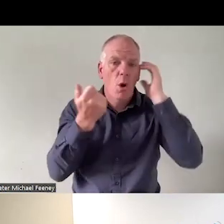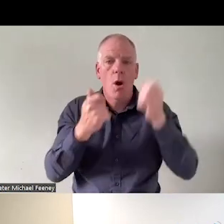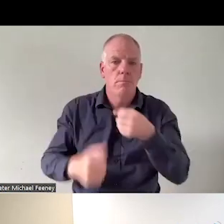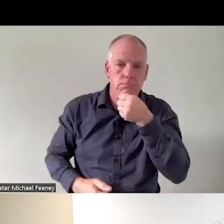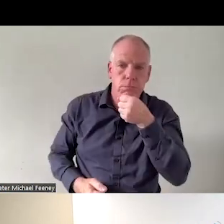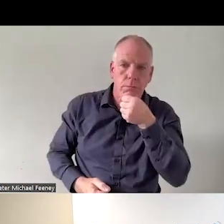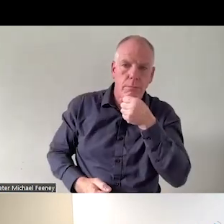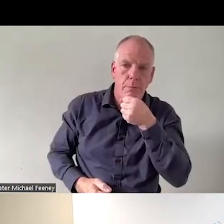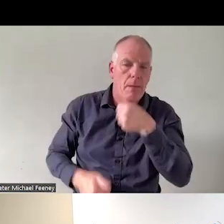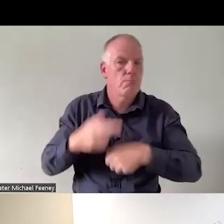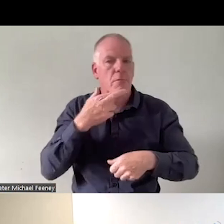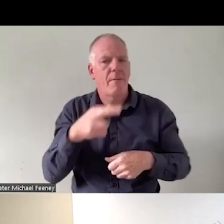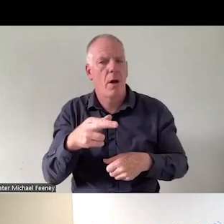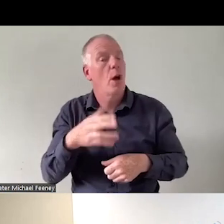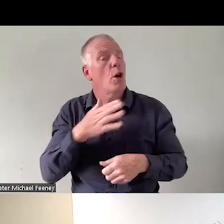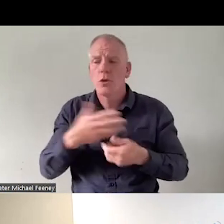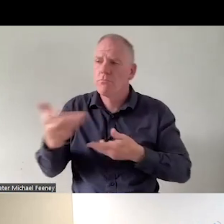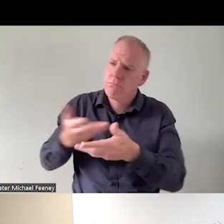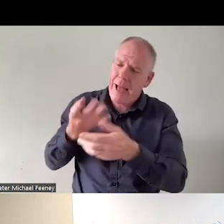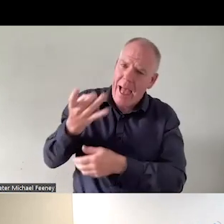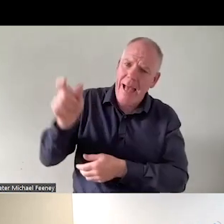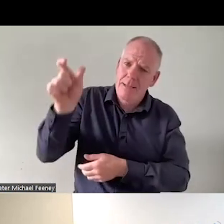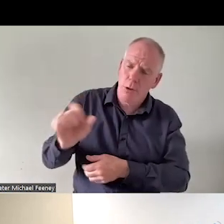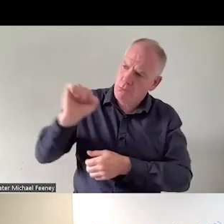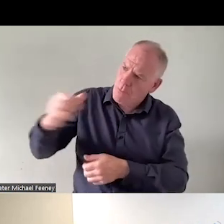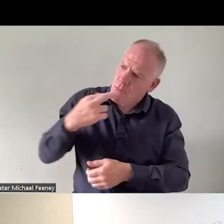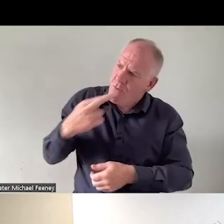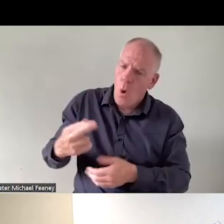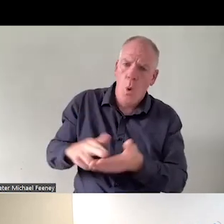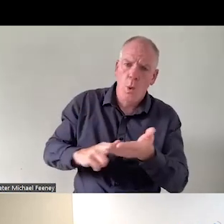These are the kind of things to just chat through the practicalities of what they're going to do and deliver.